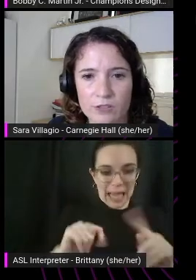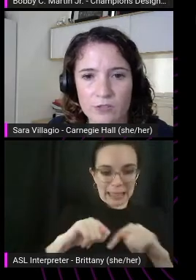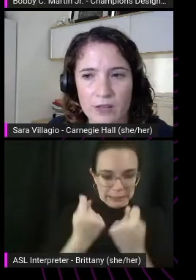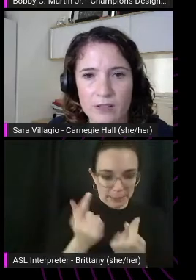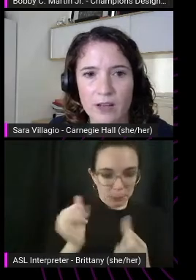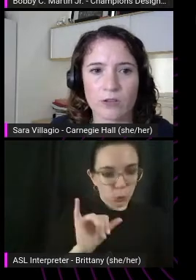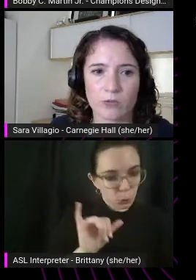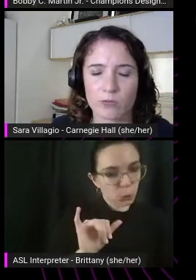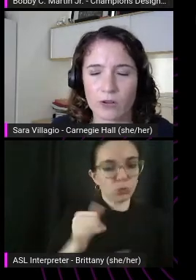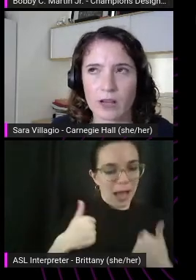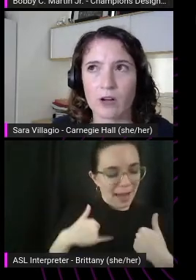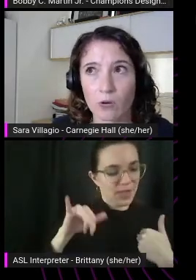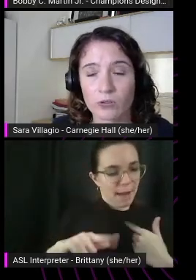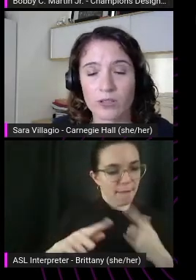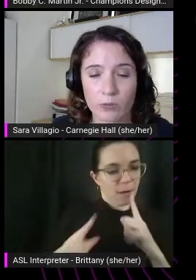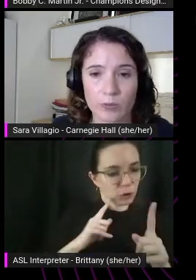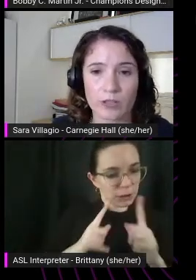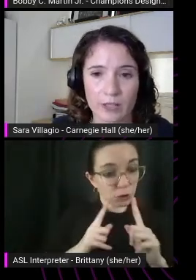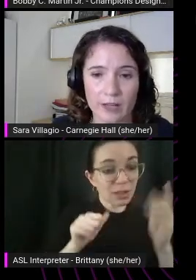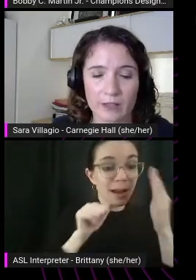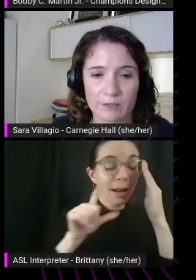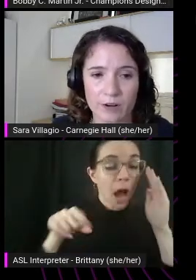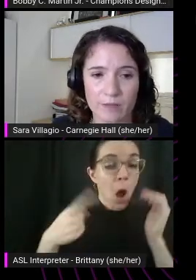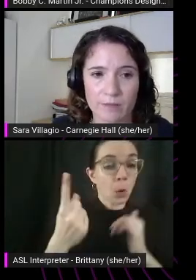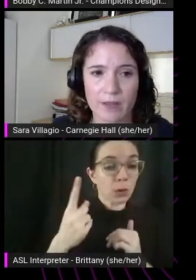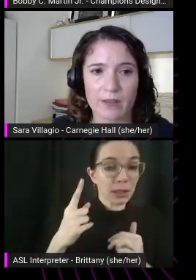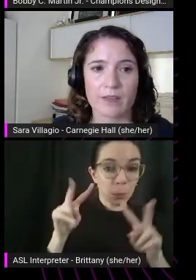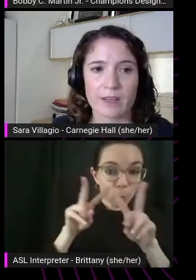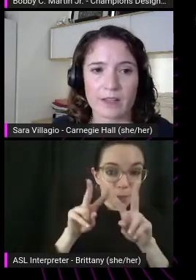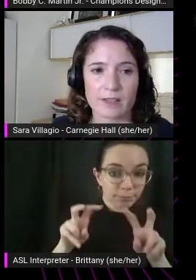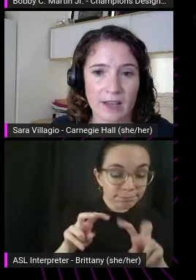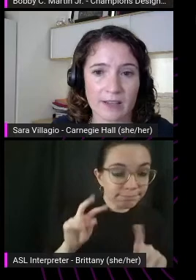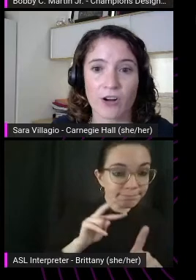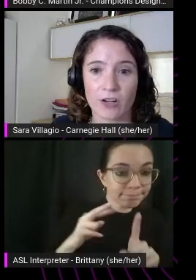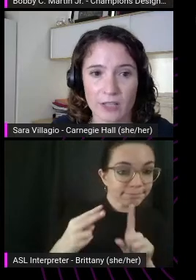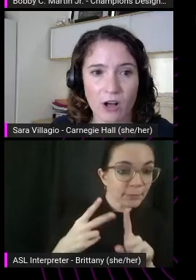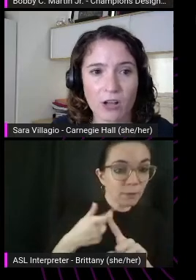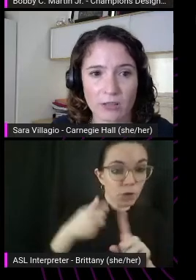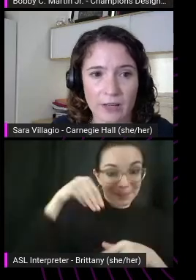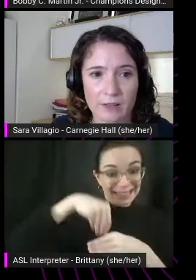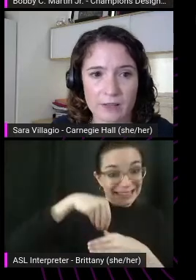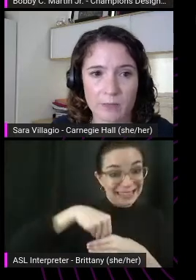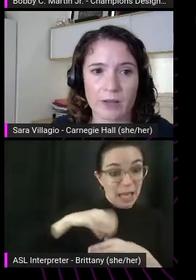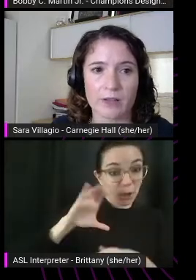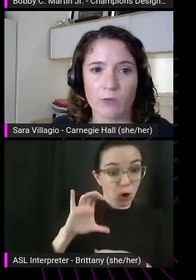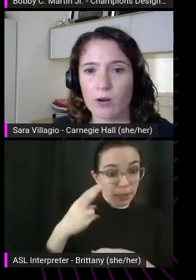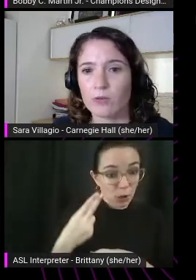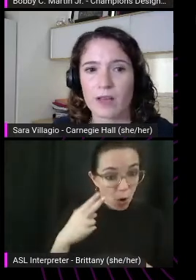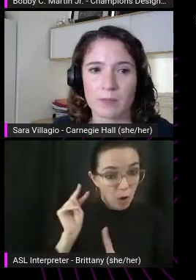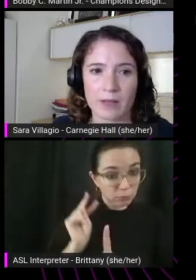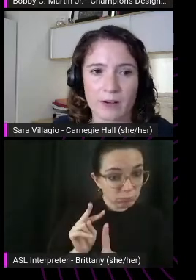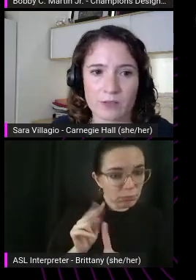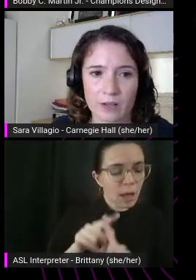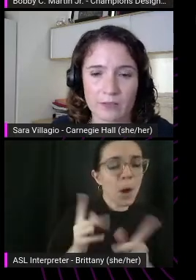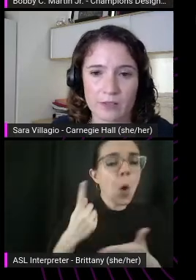so that not only were we looking at it from the inside Carnegie Hall lens, but what was happening outside of us